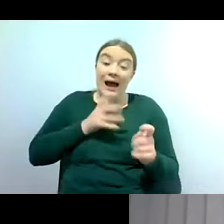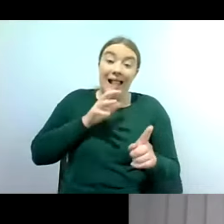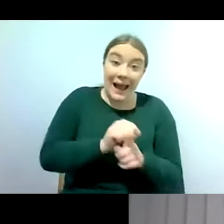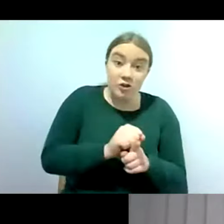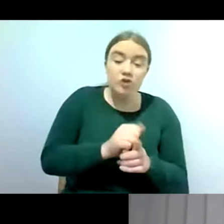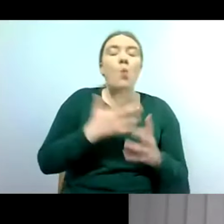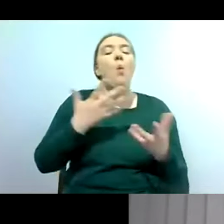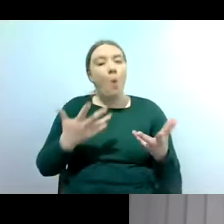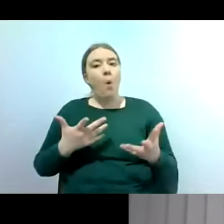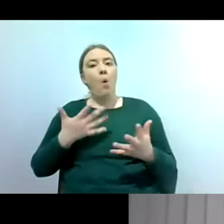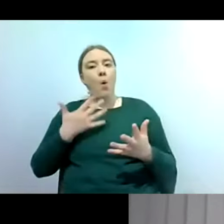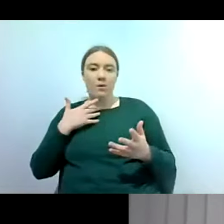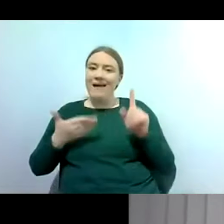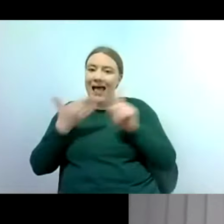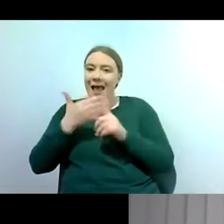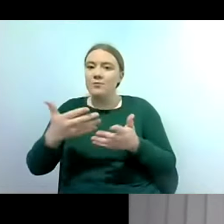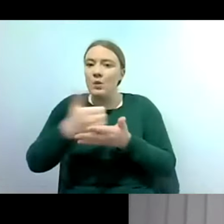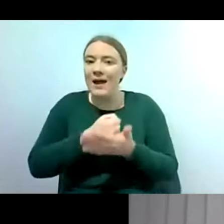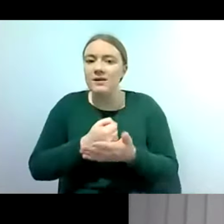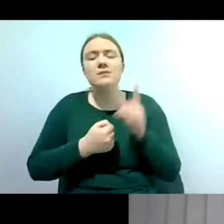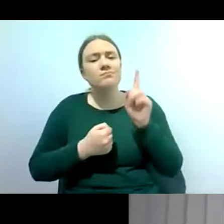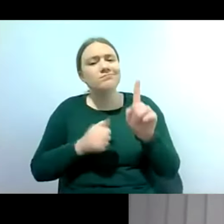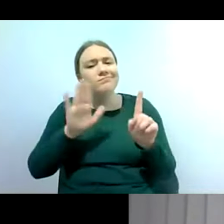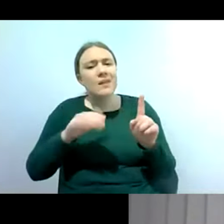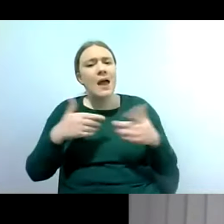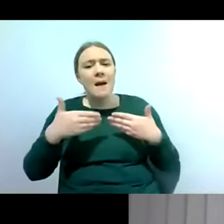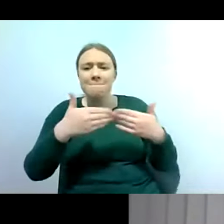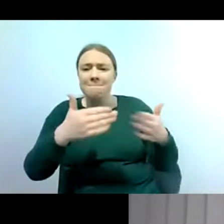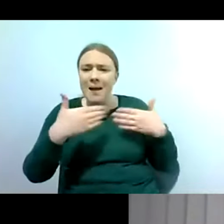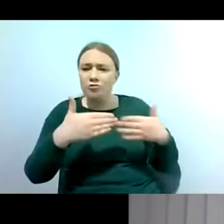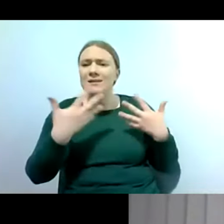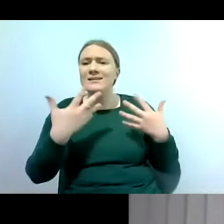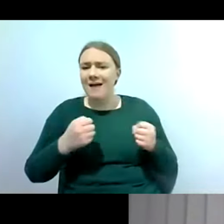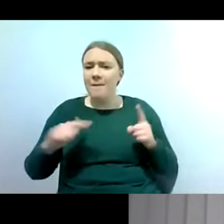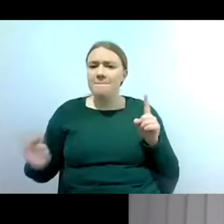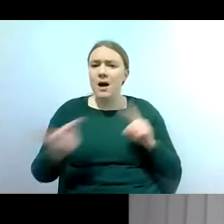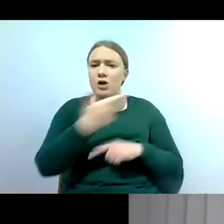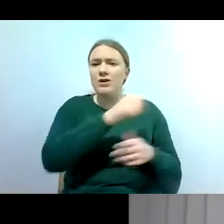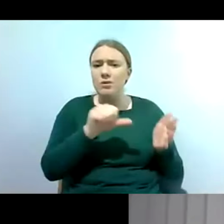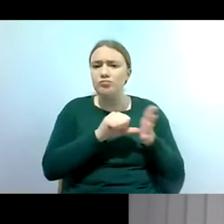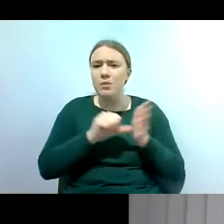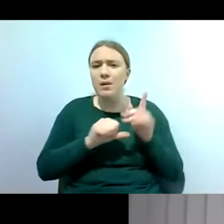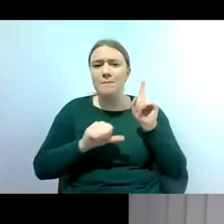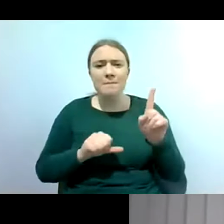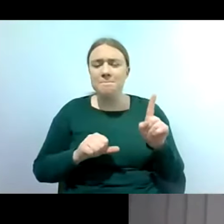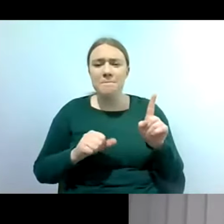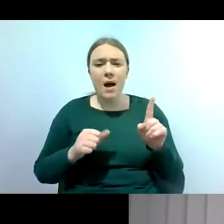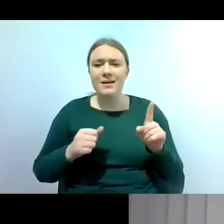is while barriers create a migratory problem they have barely altered since the 1960s so